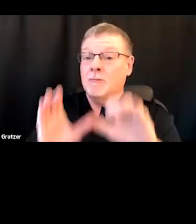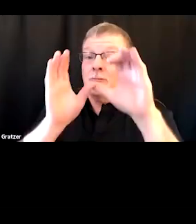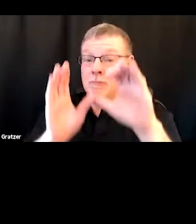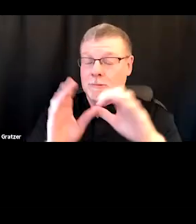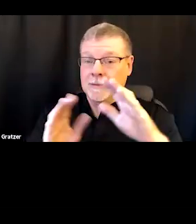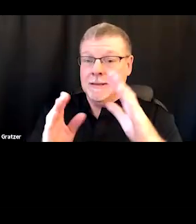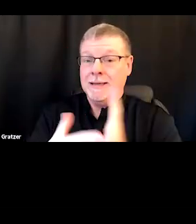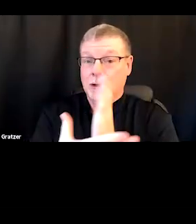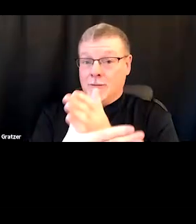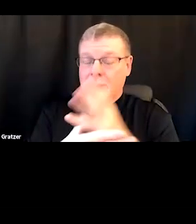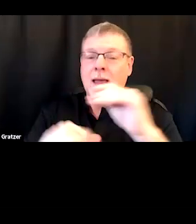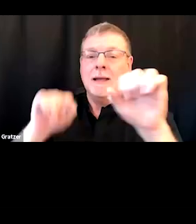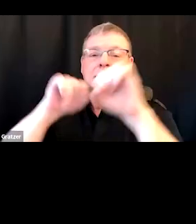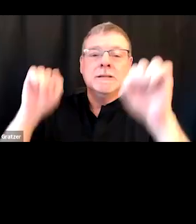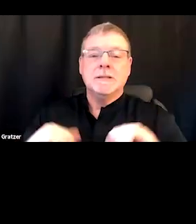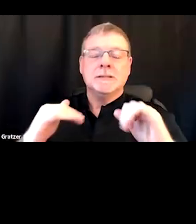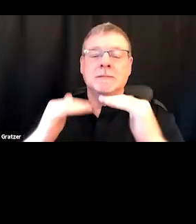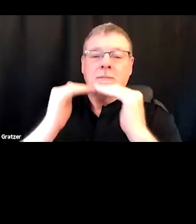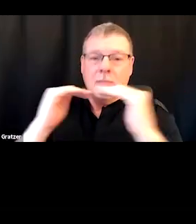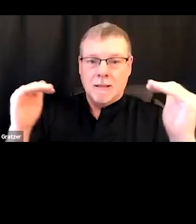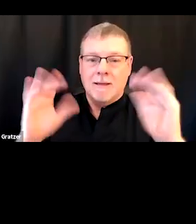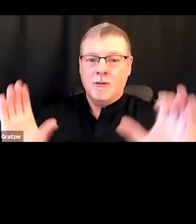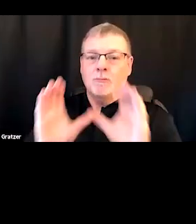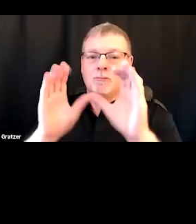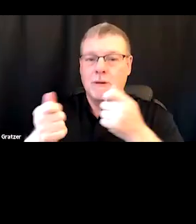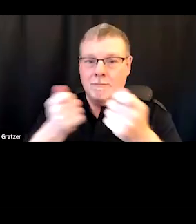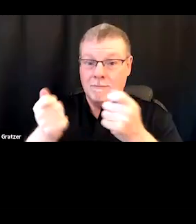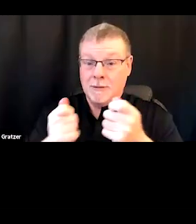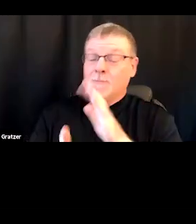and systems-level crisis management. And her expertise is rooted